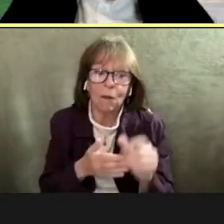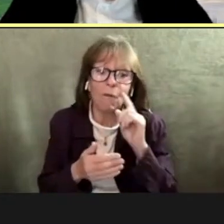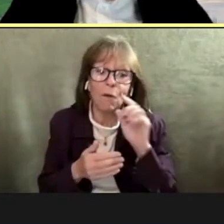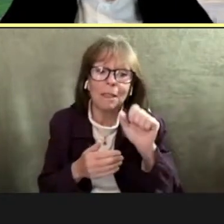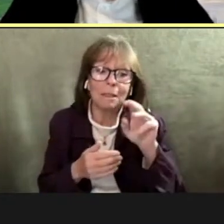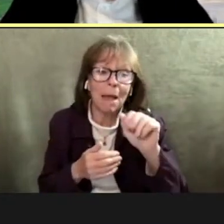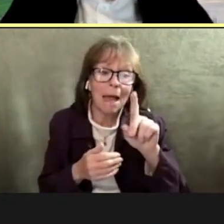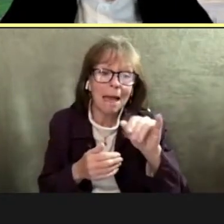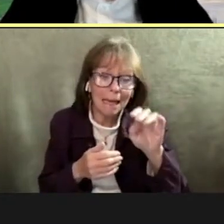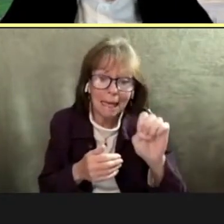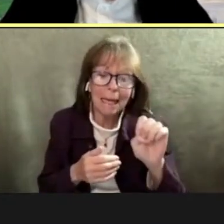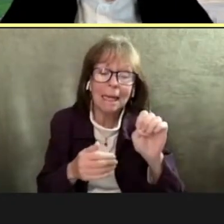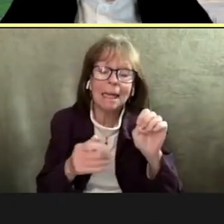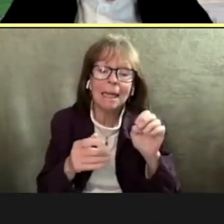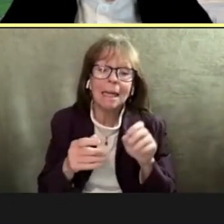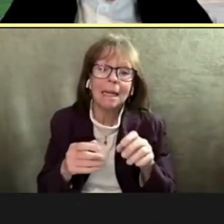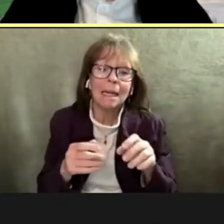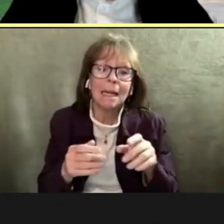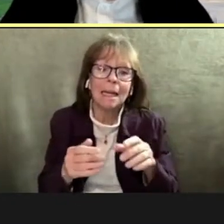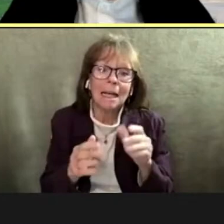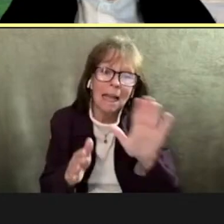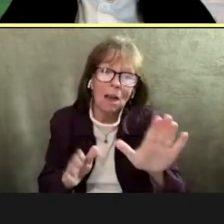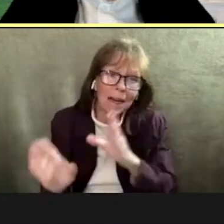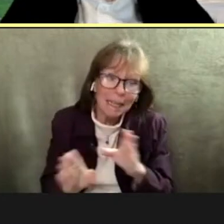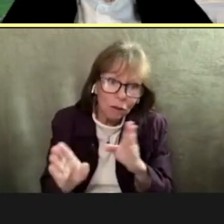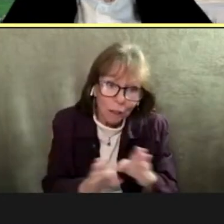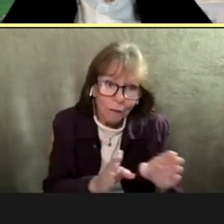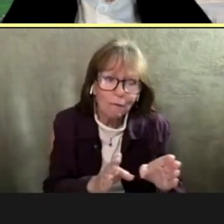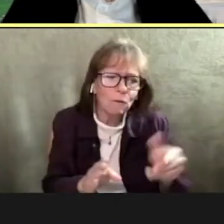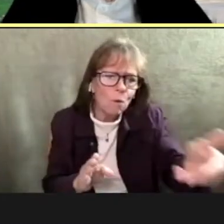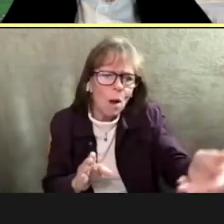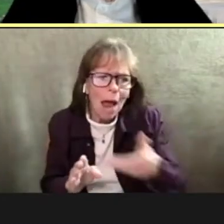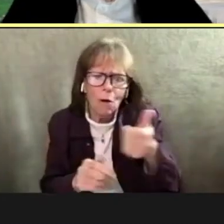And to hire an executive director and other staff to keep the our